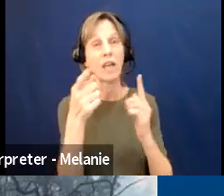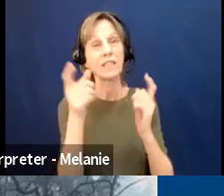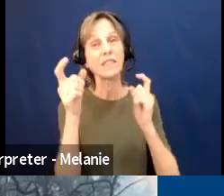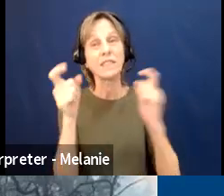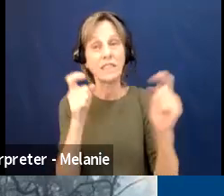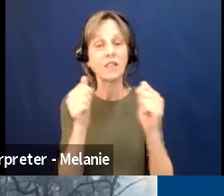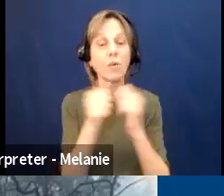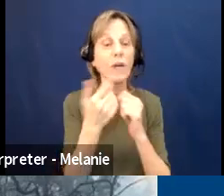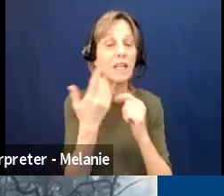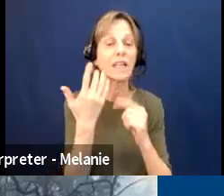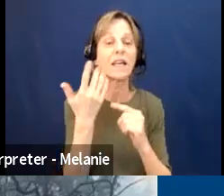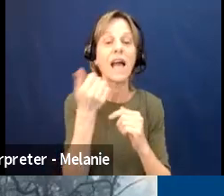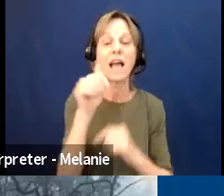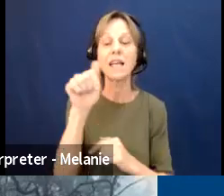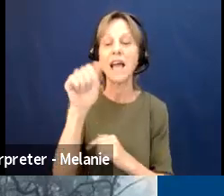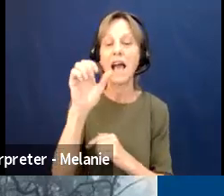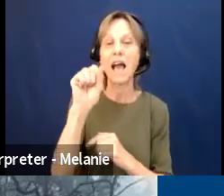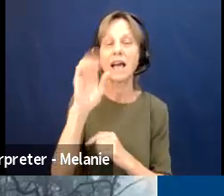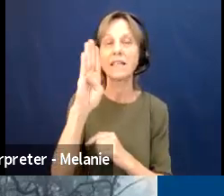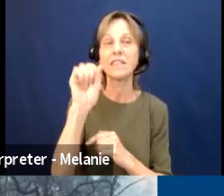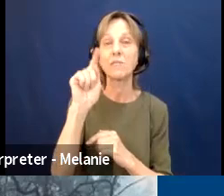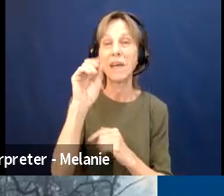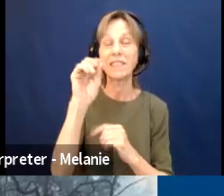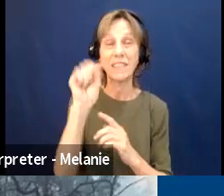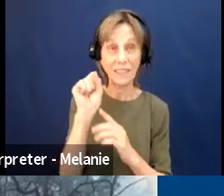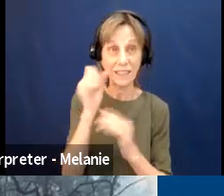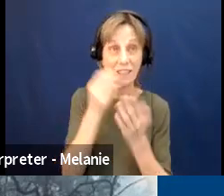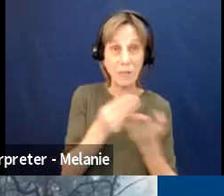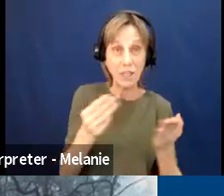sometimes those rules are waived after a fire as they were at least for our landfill after this